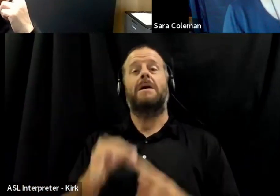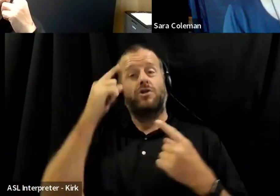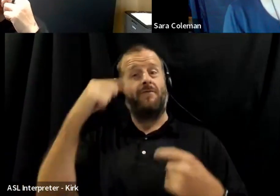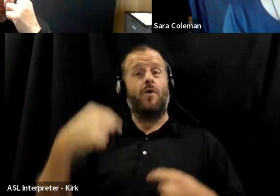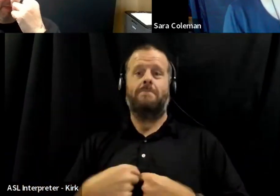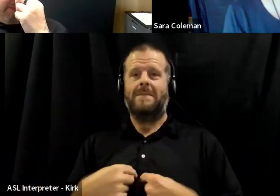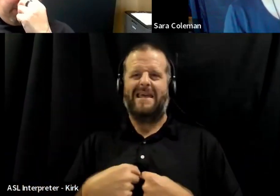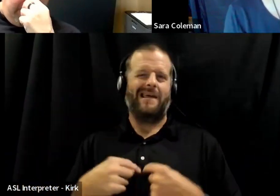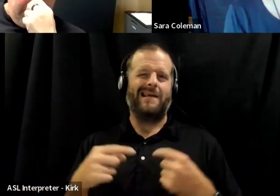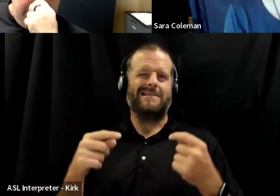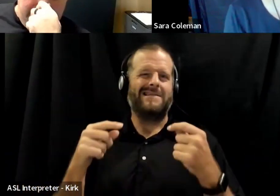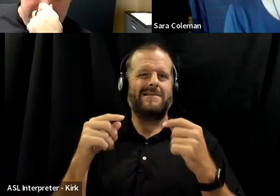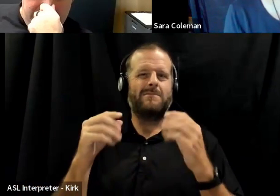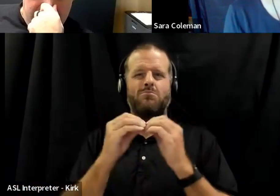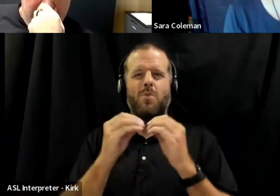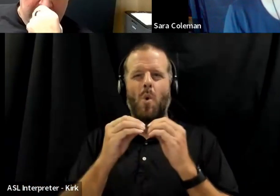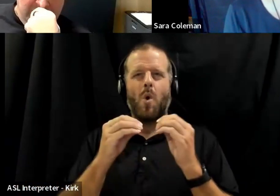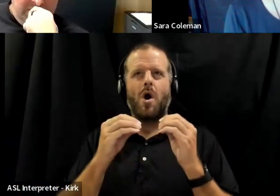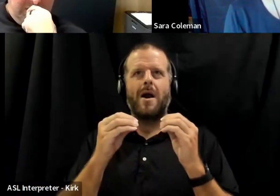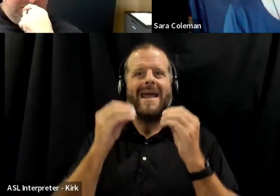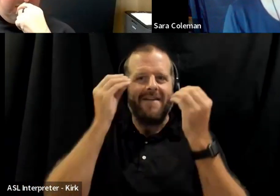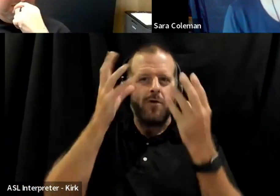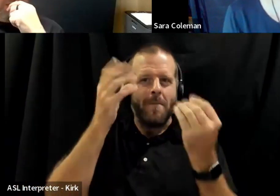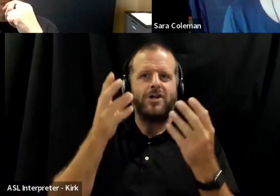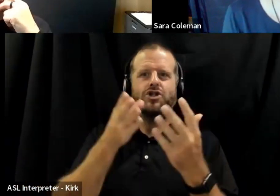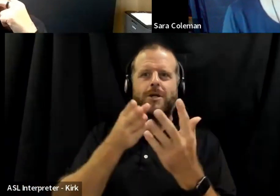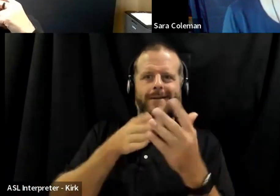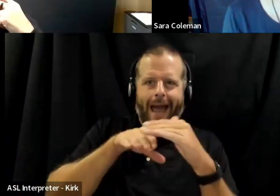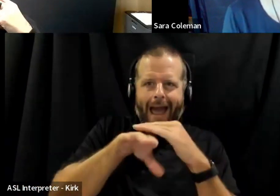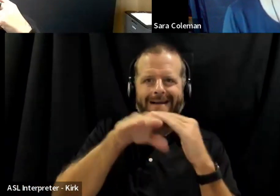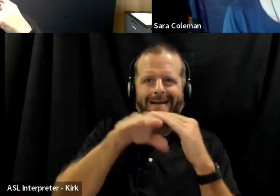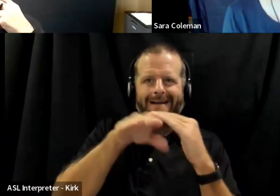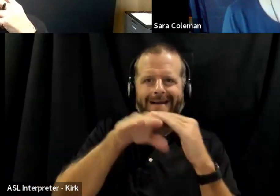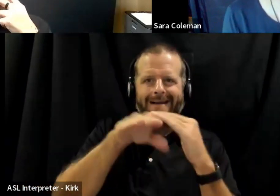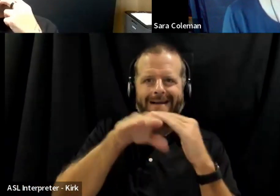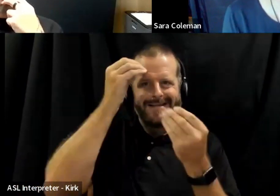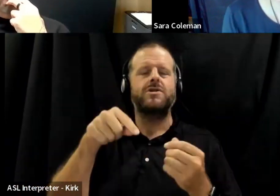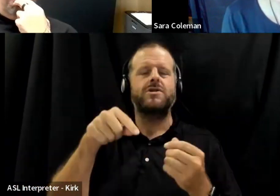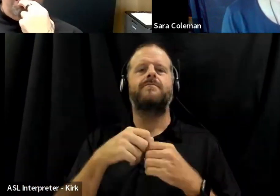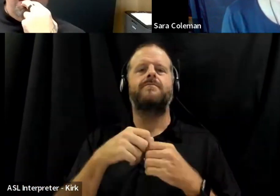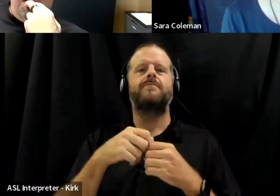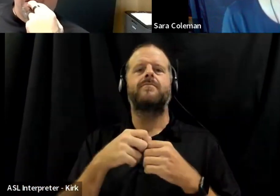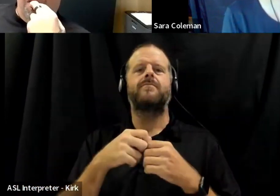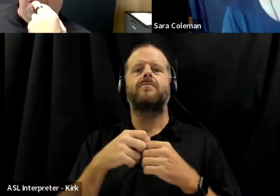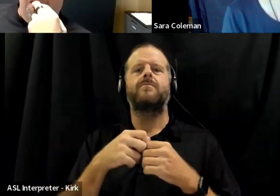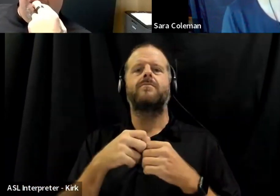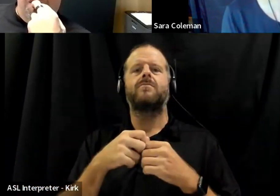information and get, getting to information is the, oh, I'm so sorry that's not accessible.